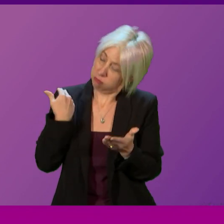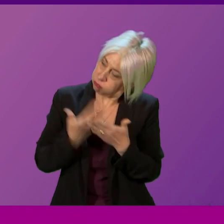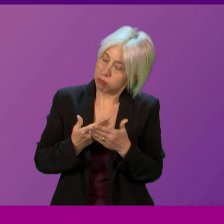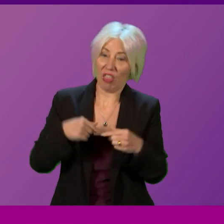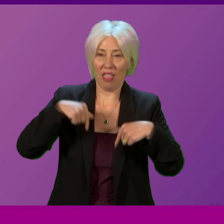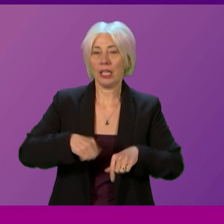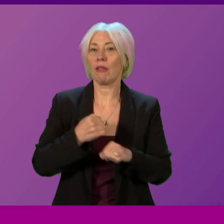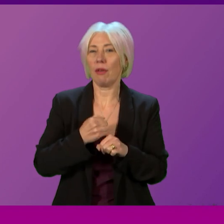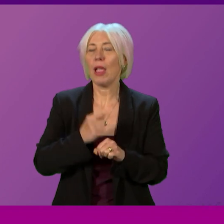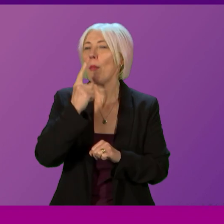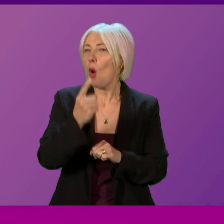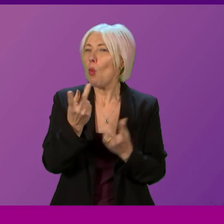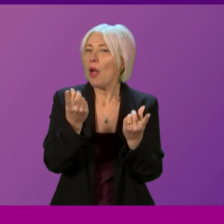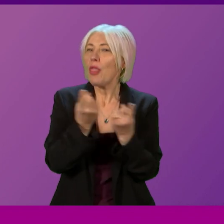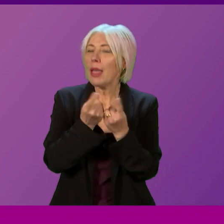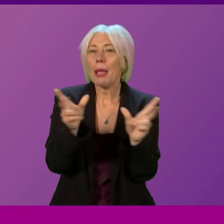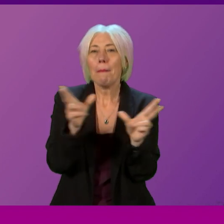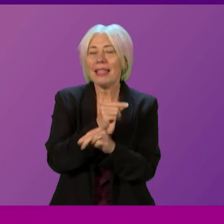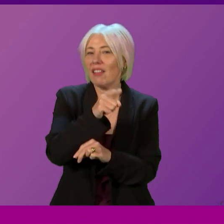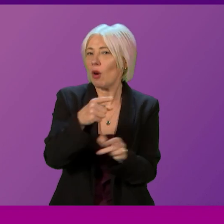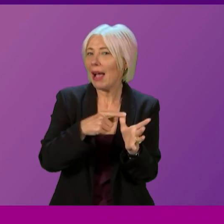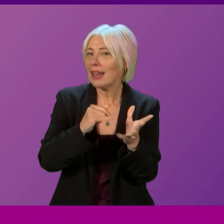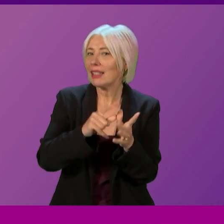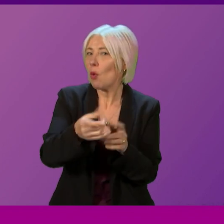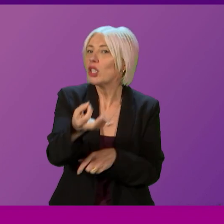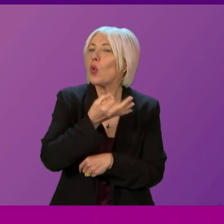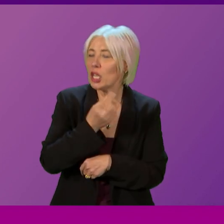The one thing that was completely missing from Anas Sarwar’s question, of course,